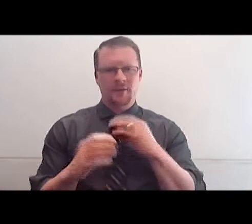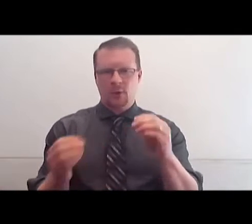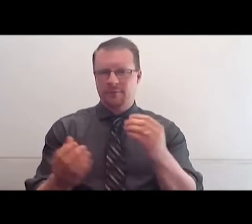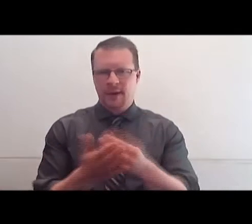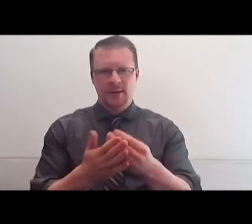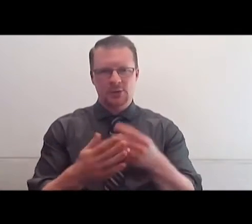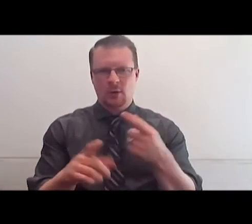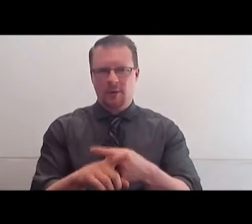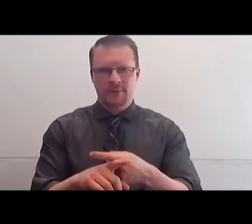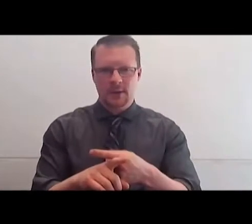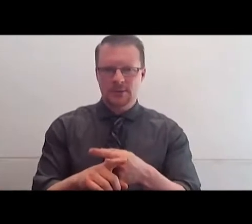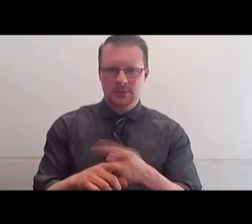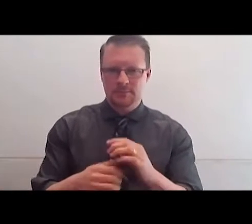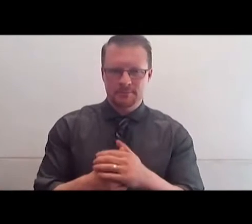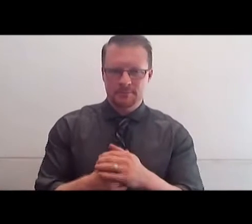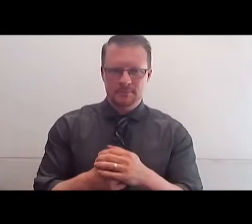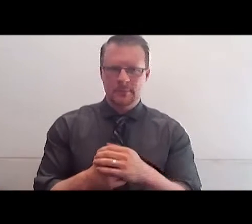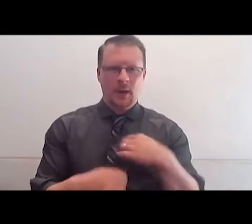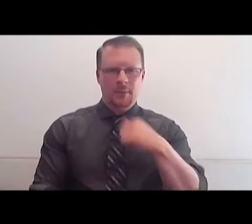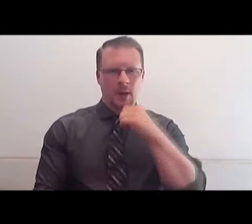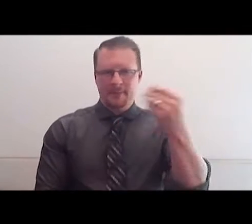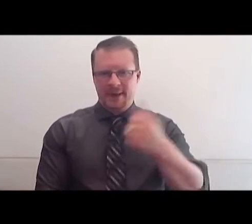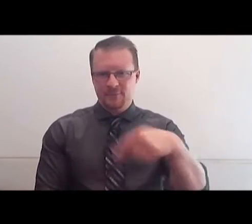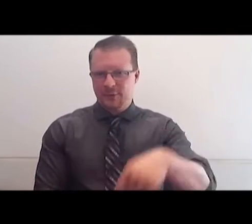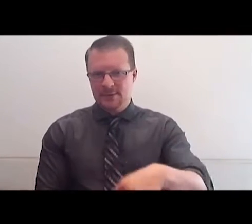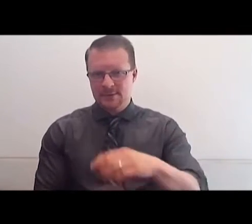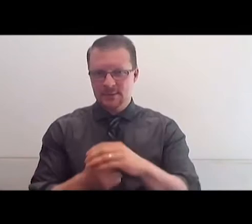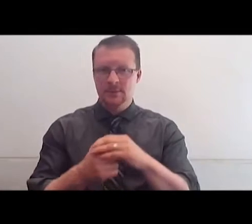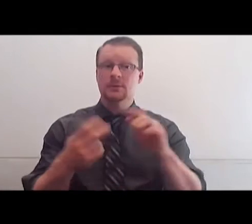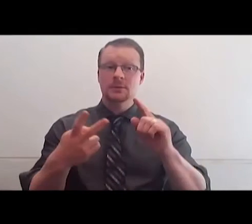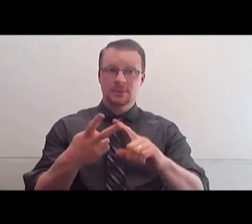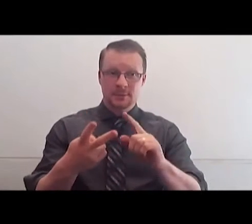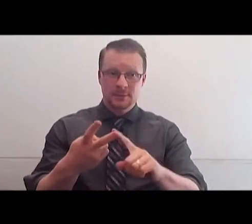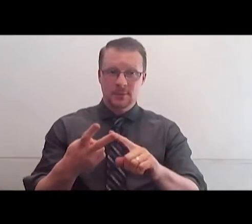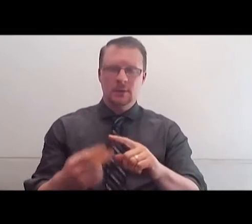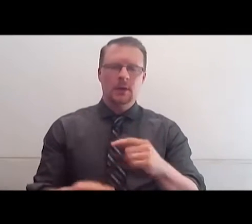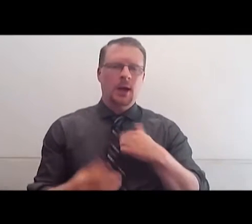So to begin I have no financial conflicts or disclosures. I'm not paid for this.